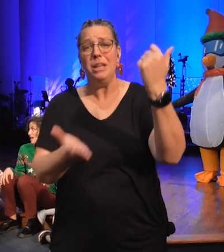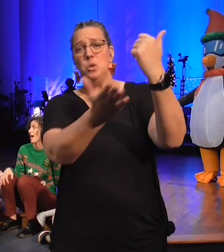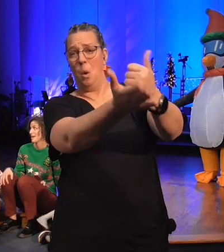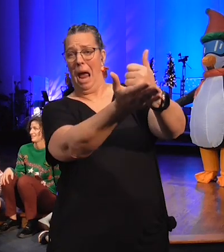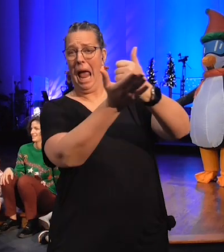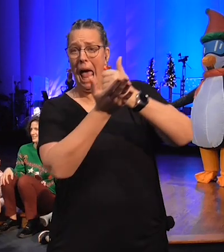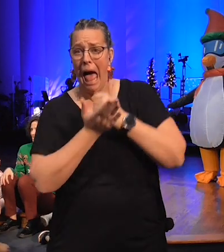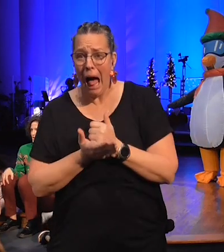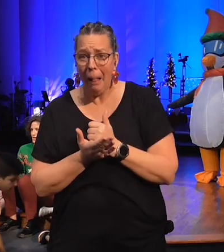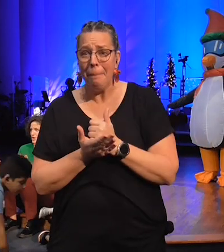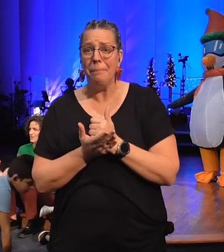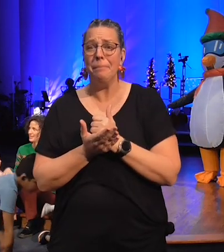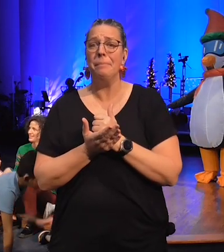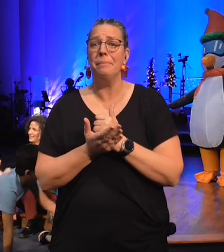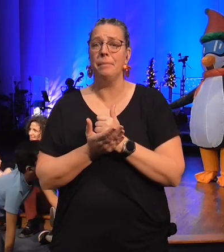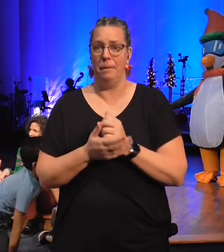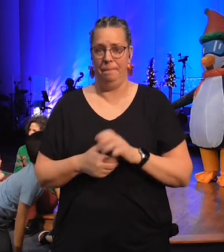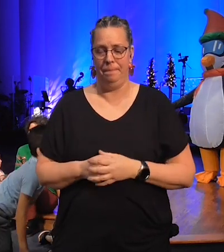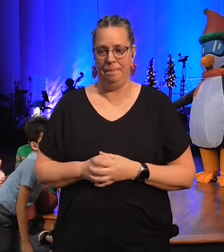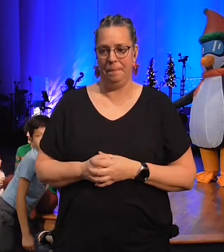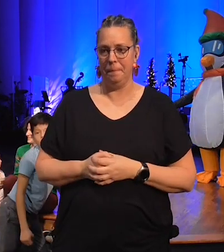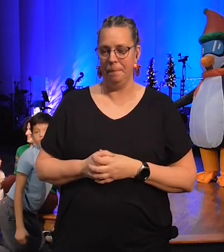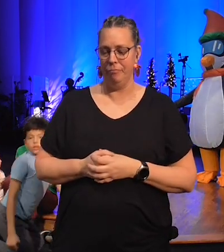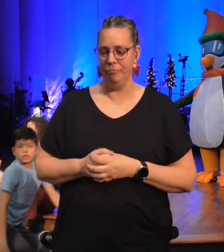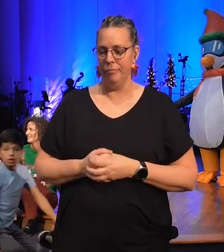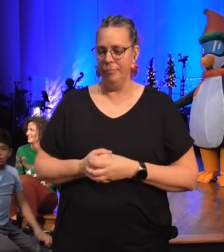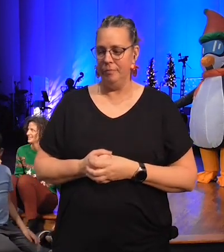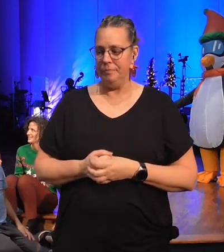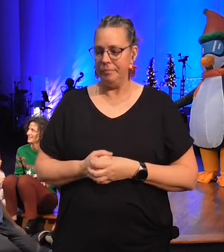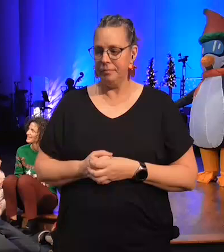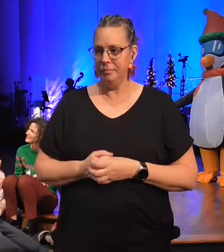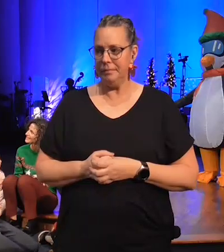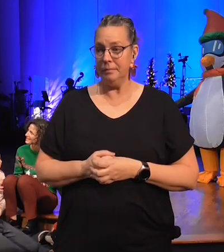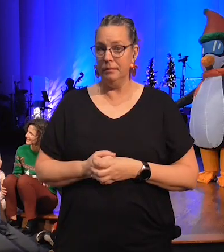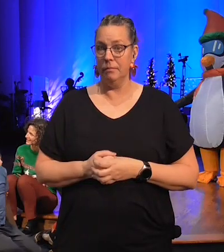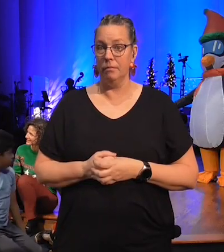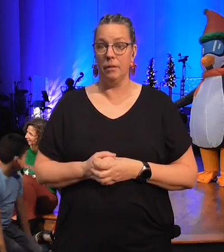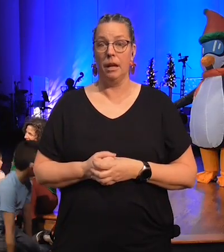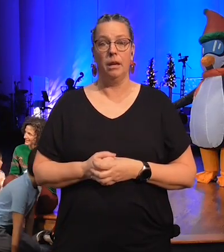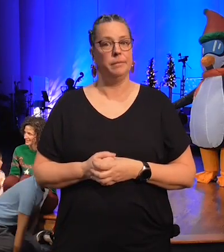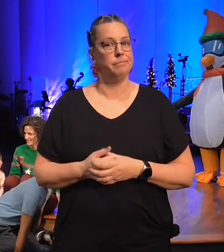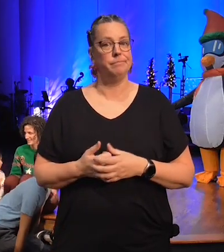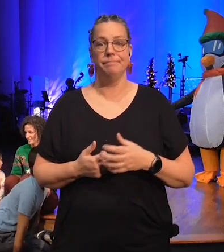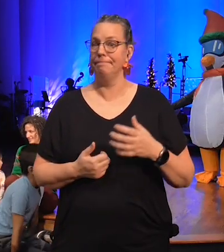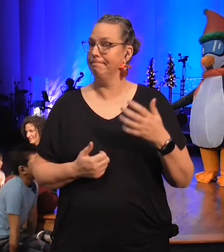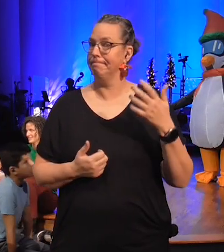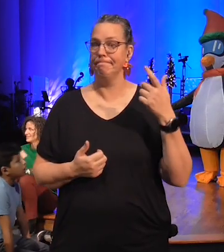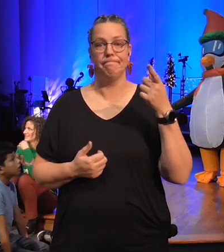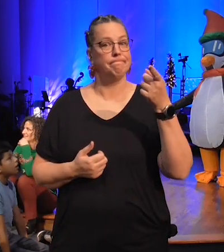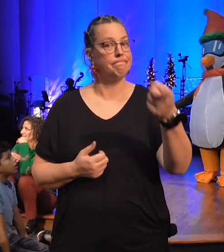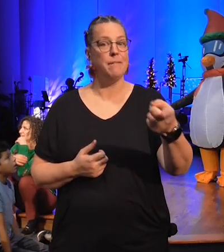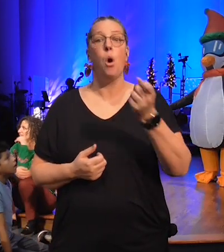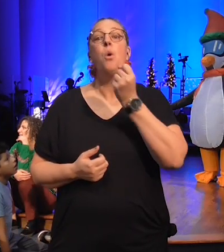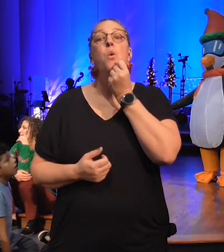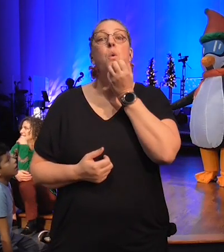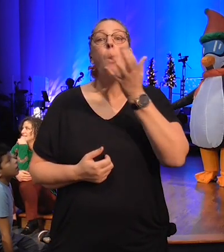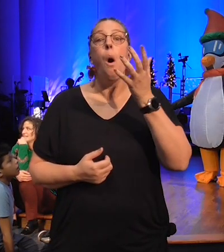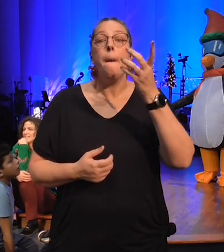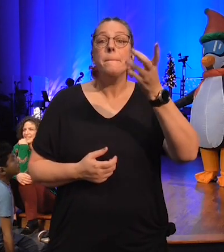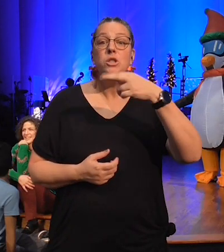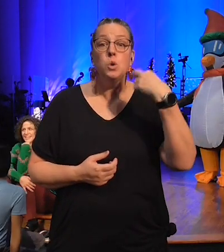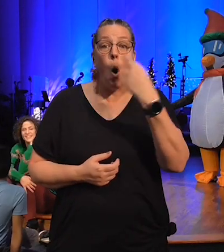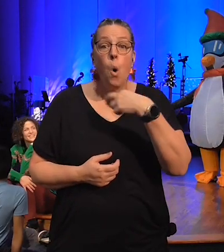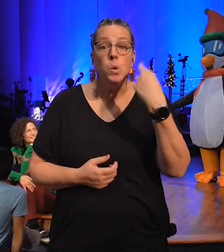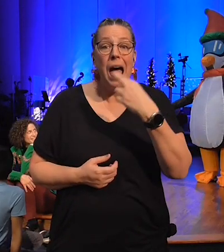the penguin searched high and low for someone who could lend a paw hoof or flipper but the baker's